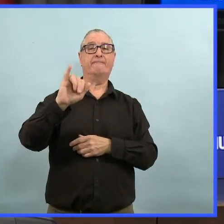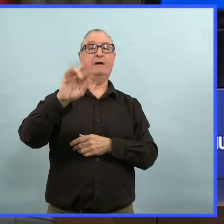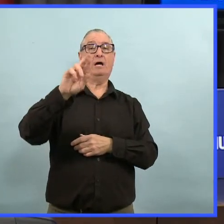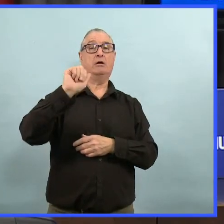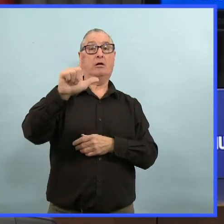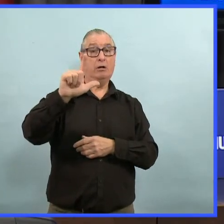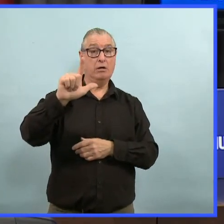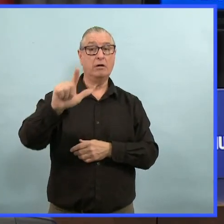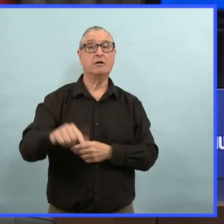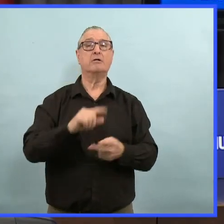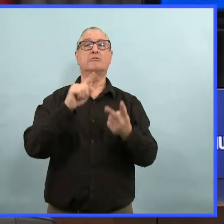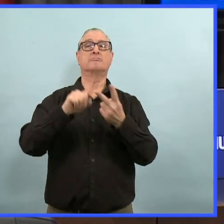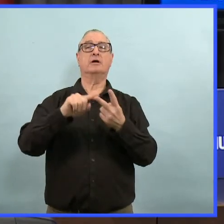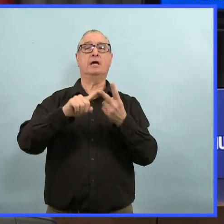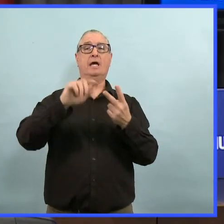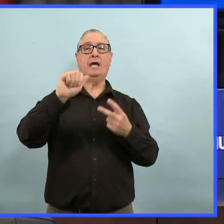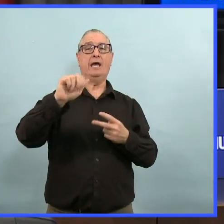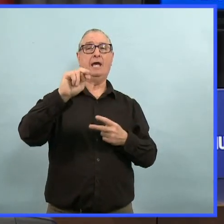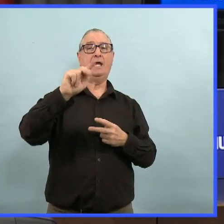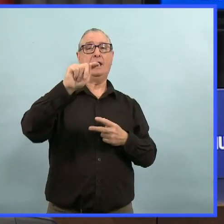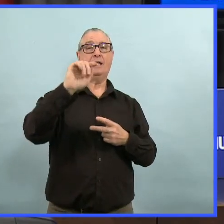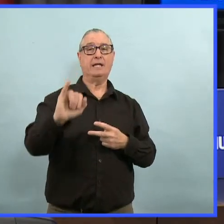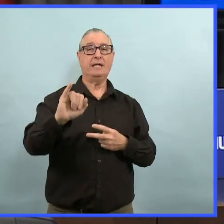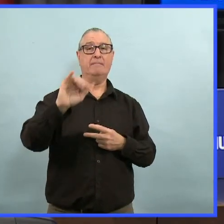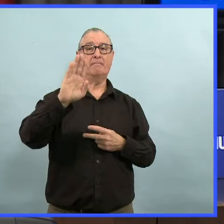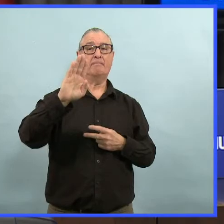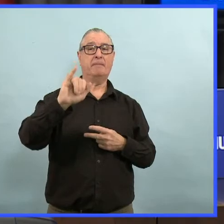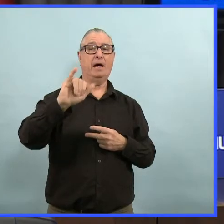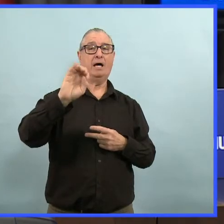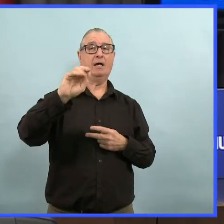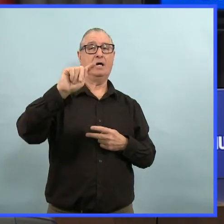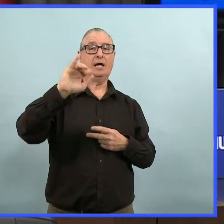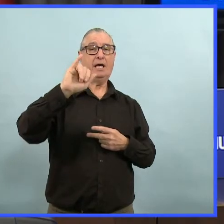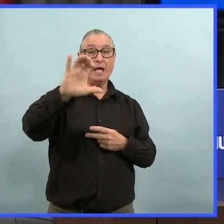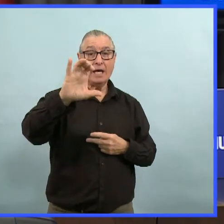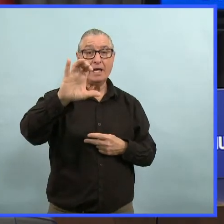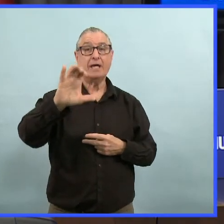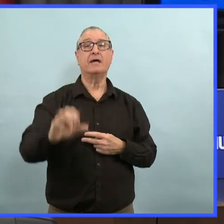the availability and administration of these treatments will remain a focus with efforts